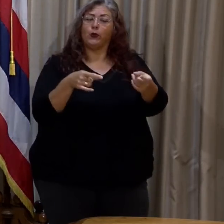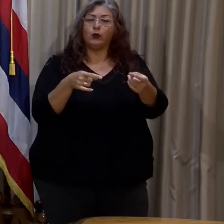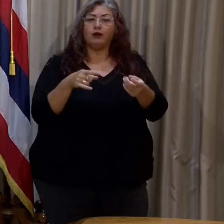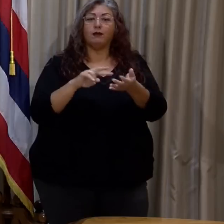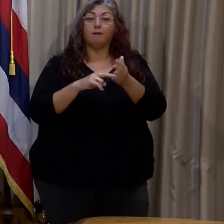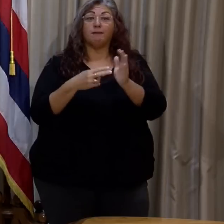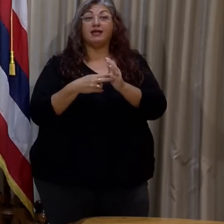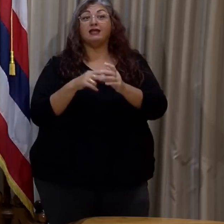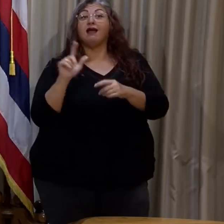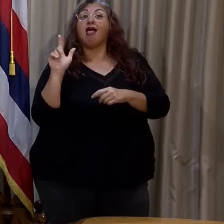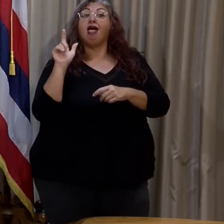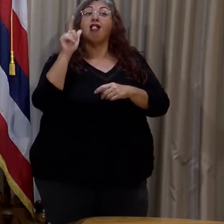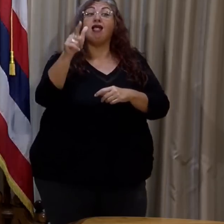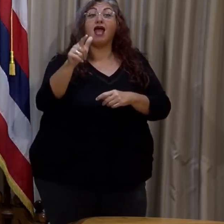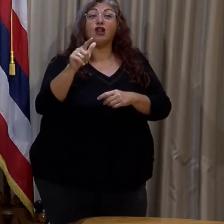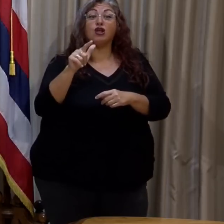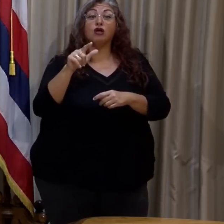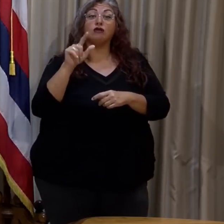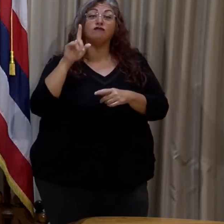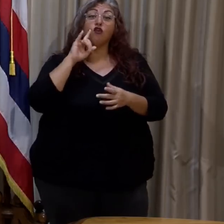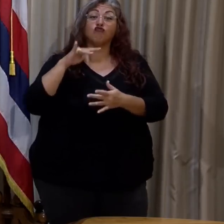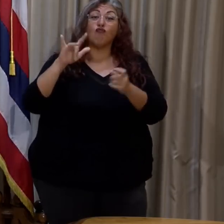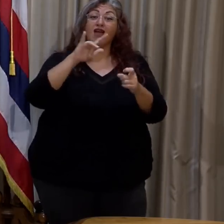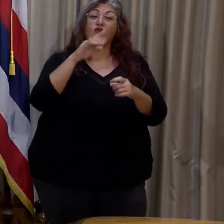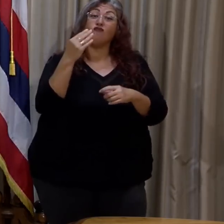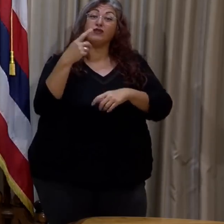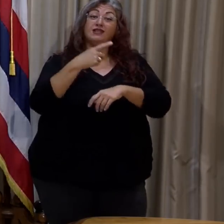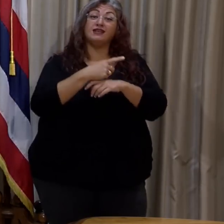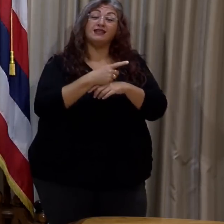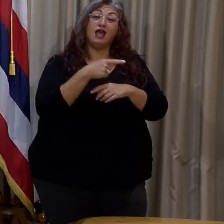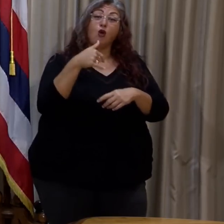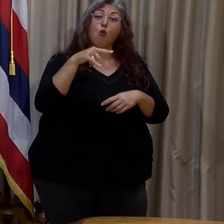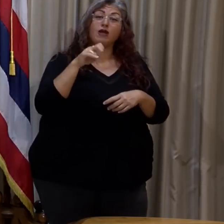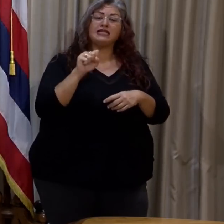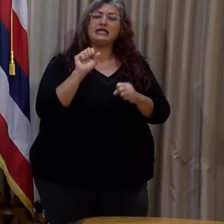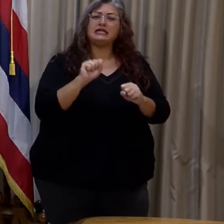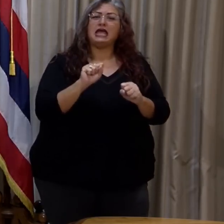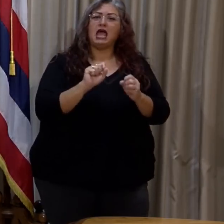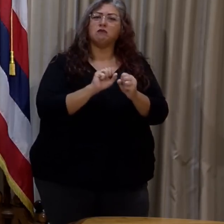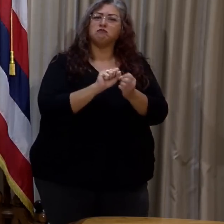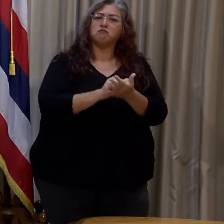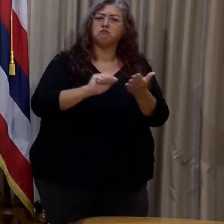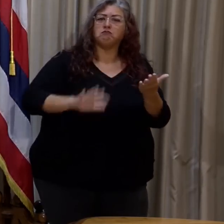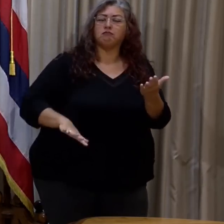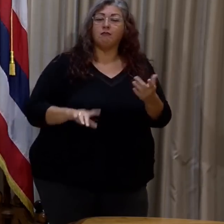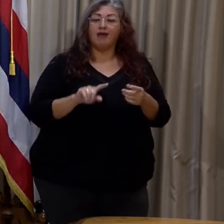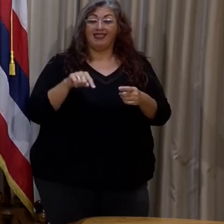YOU'RE LOOKING TOWARDS HOW THIS WILL MOVE US THROUGH THE FUTURE, AS IT WILL MOVE US THROUGH A TIME THAT WE WILL NO LONGER NEED A TRAVEL QUARANTINE.